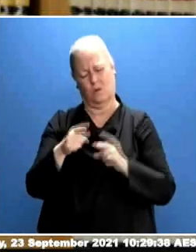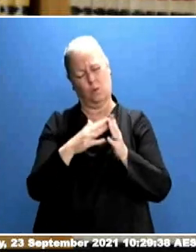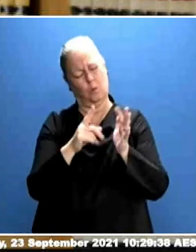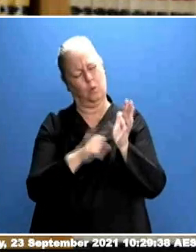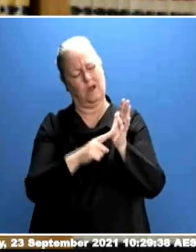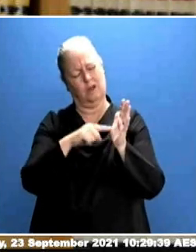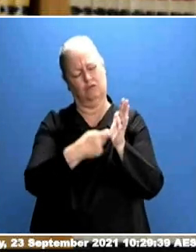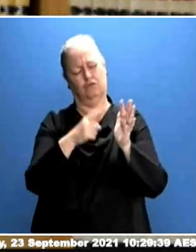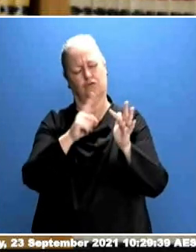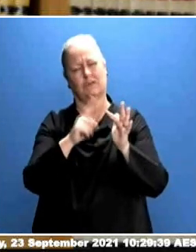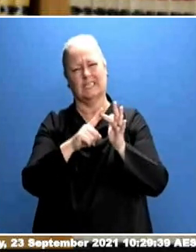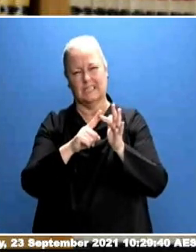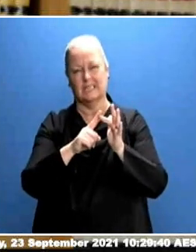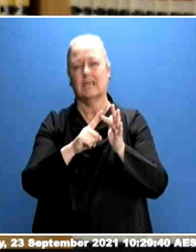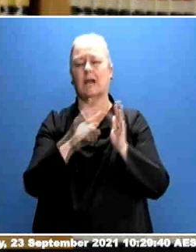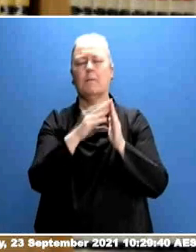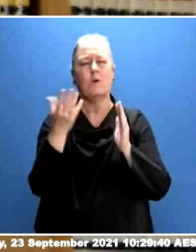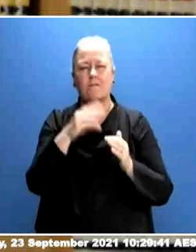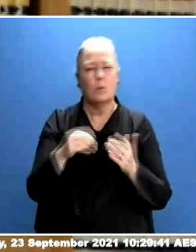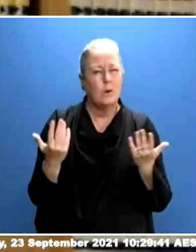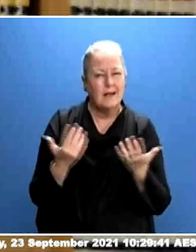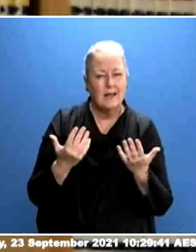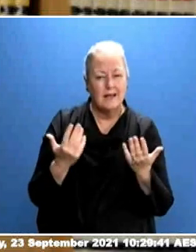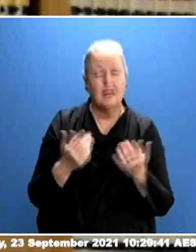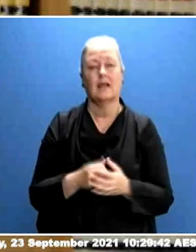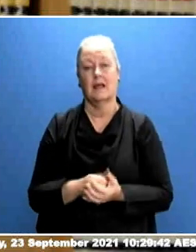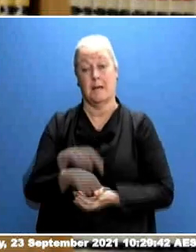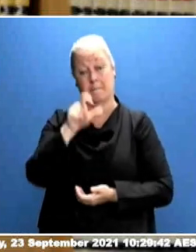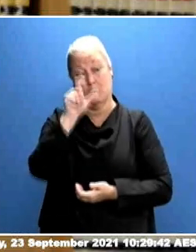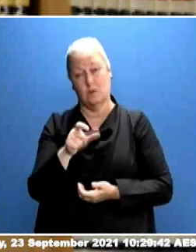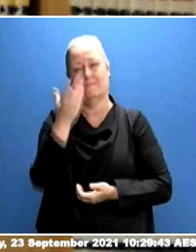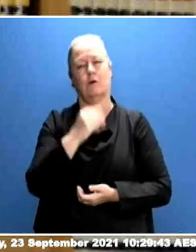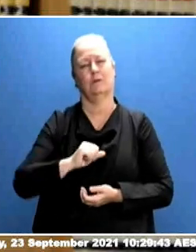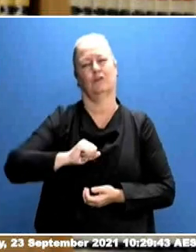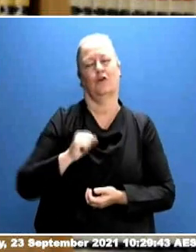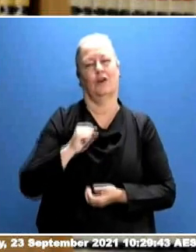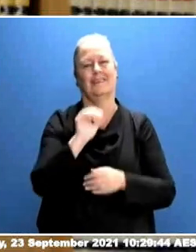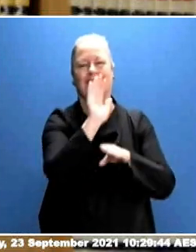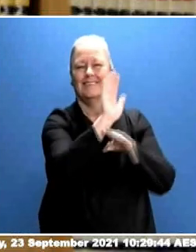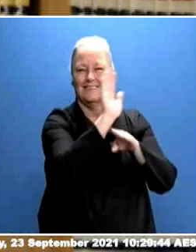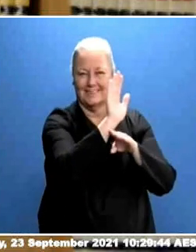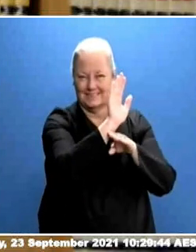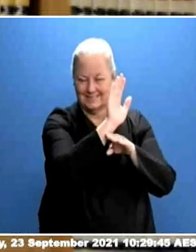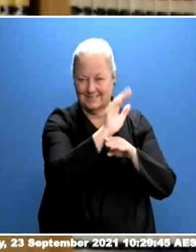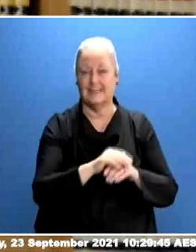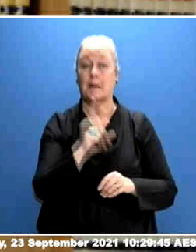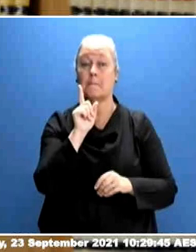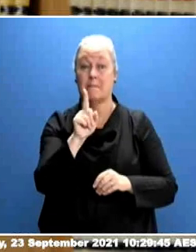The Welltree Model is established by an individual from Scotland, although the model itself or the framework is being utilised